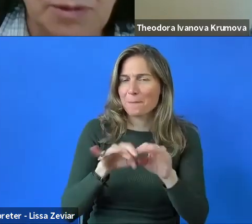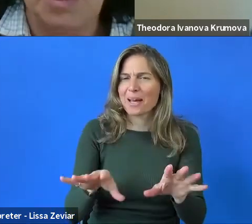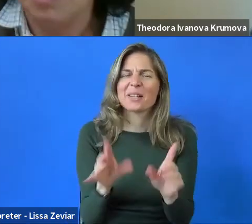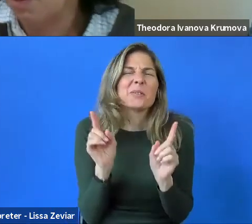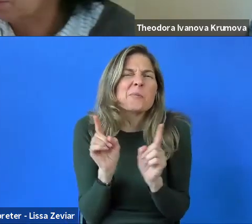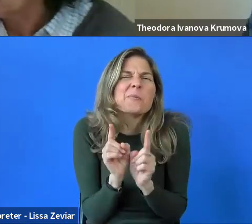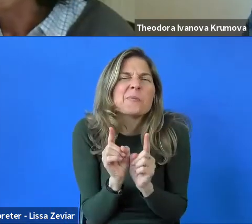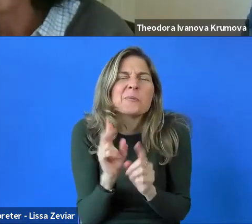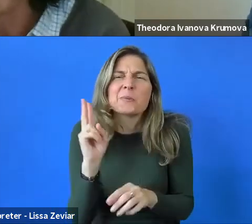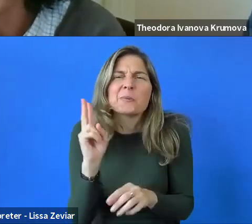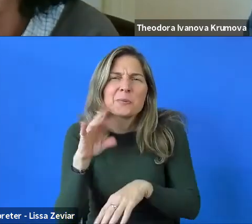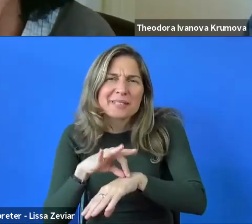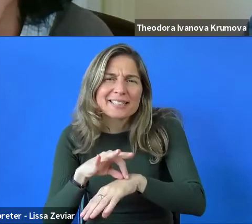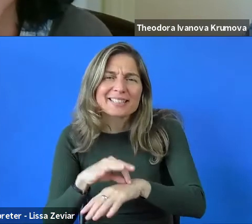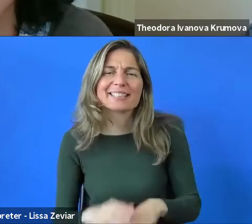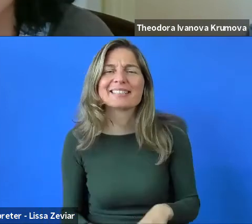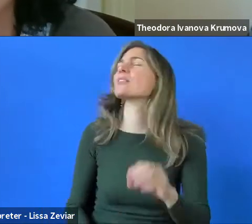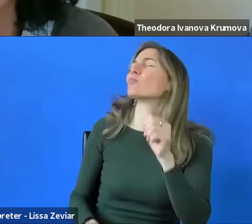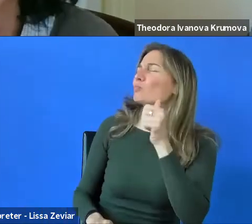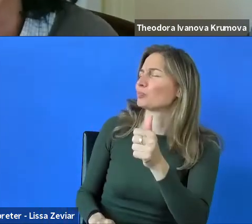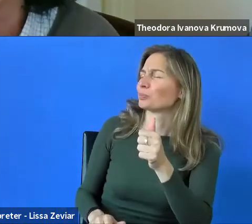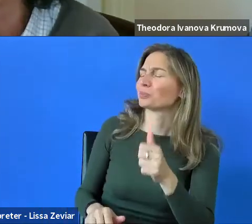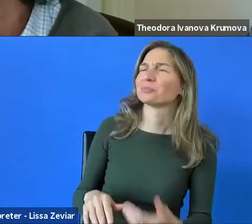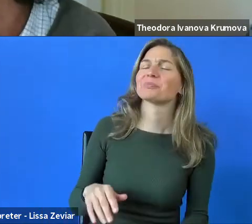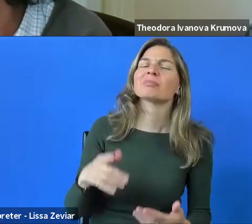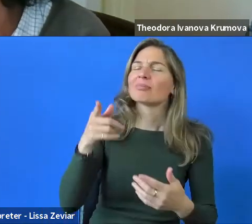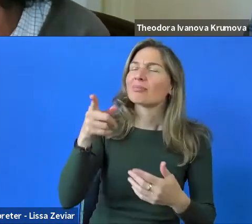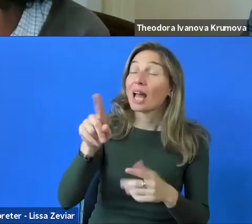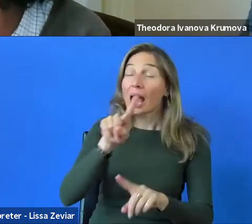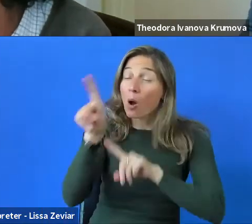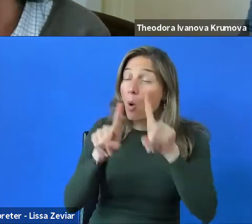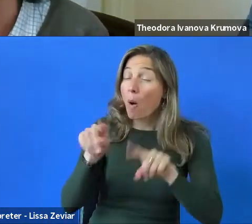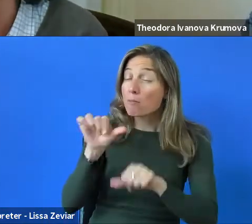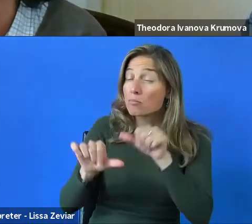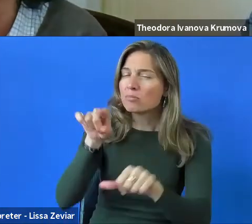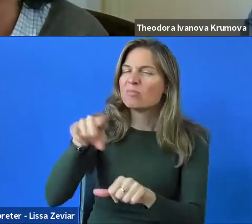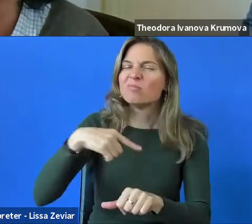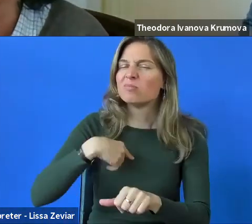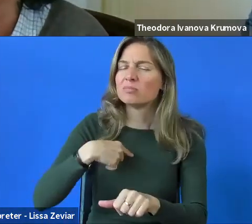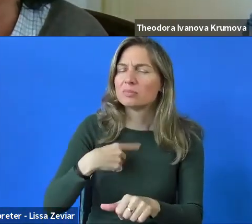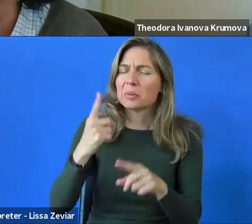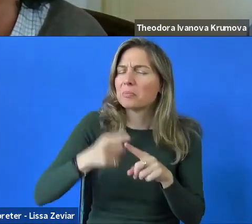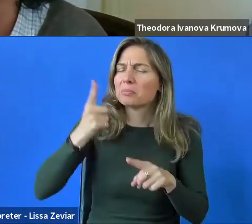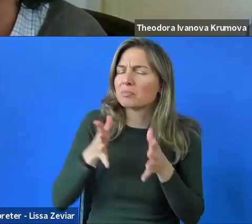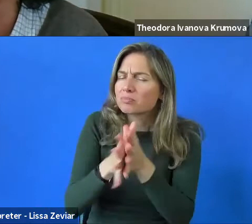I will introduce the inquiry procedure. It is important because it gives the opportunity